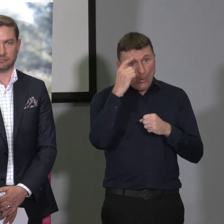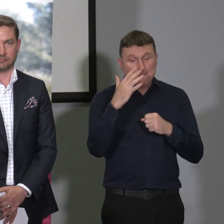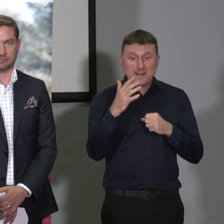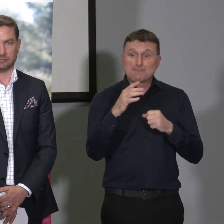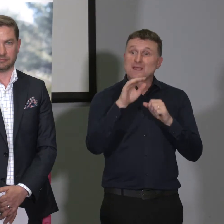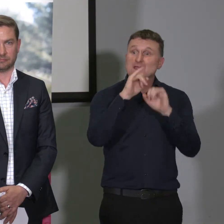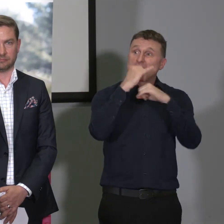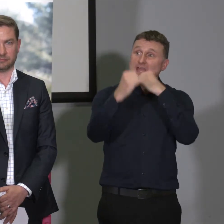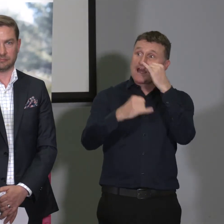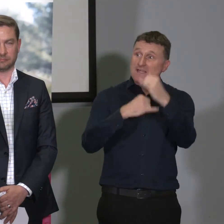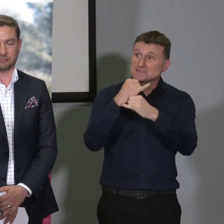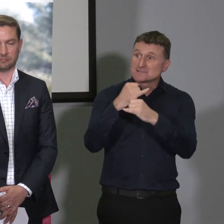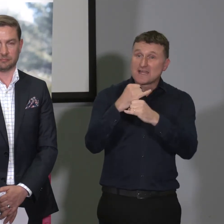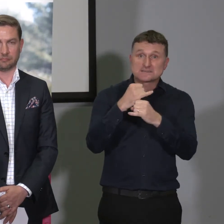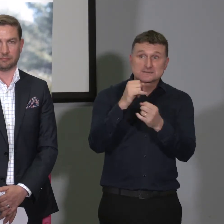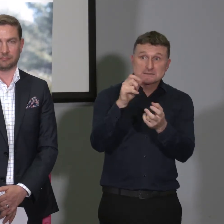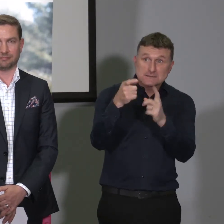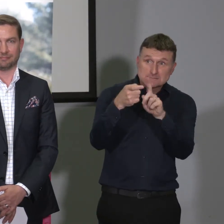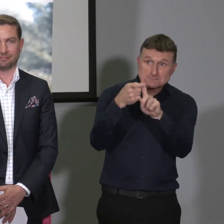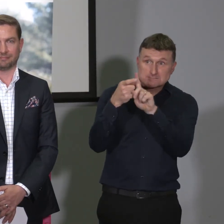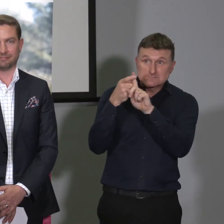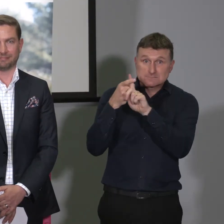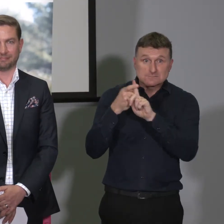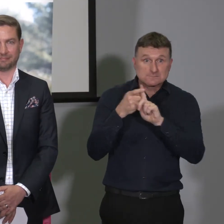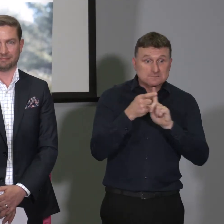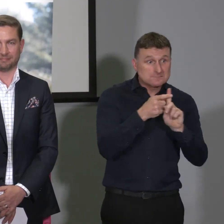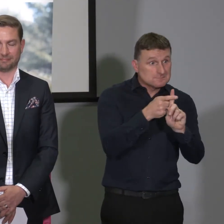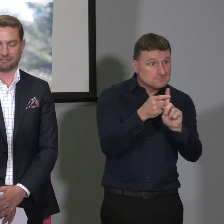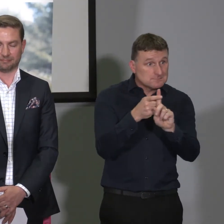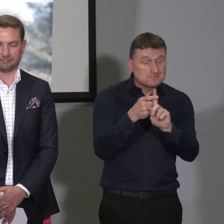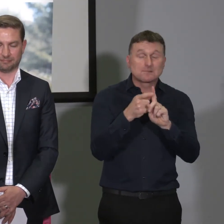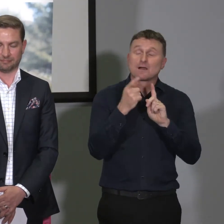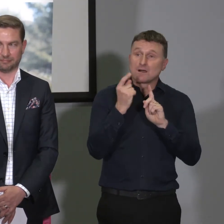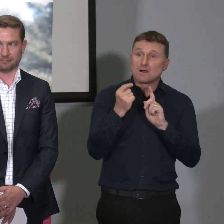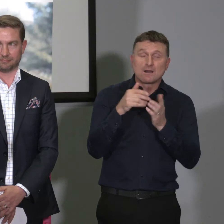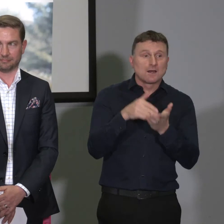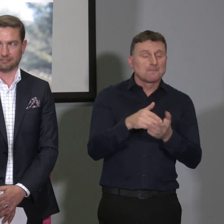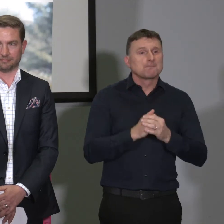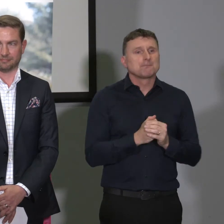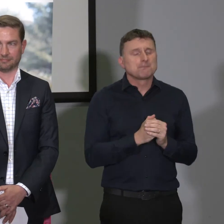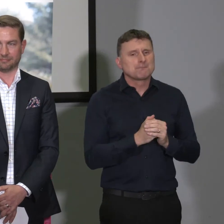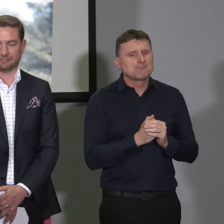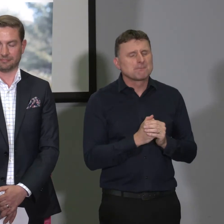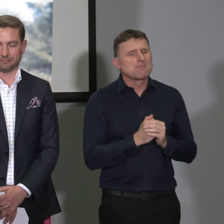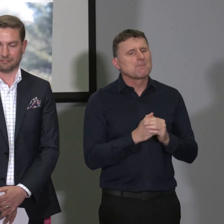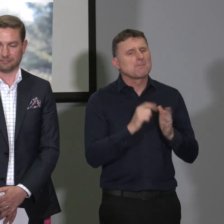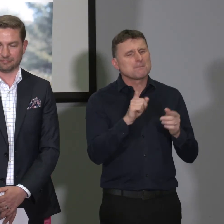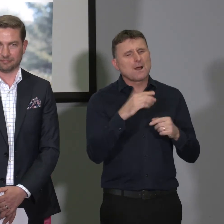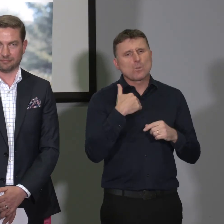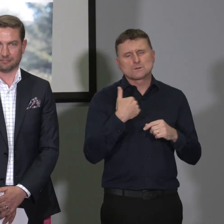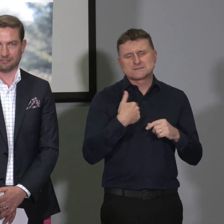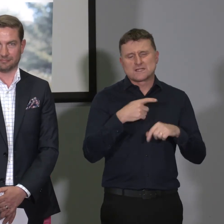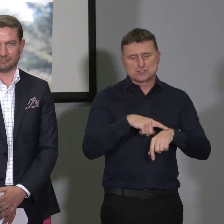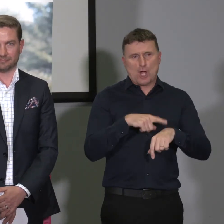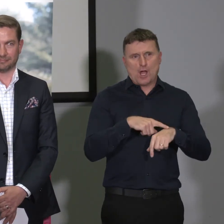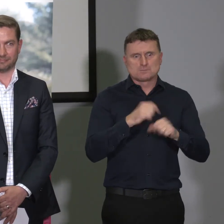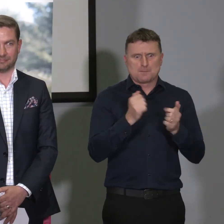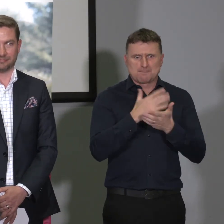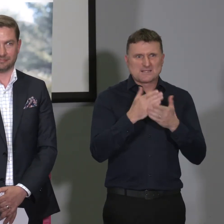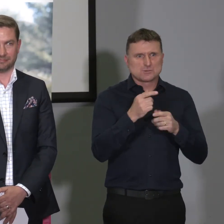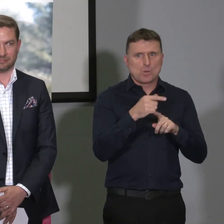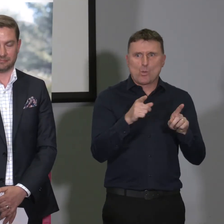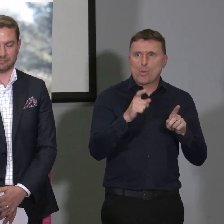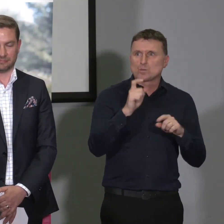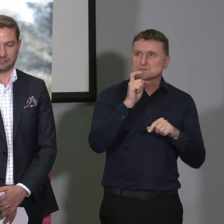increase our pipeline, but as